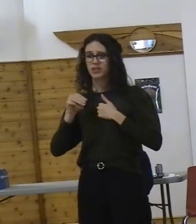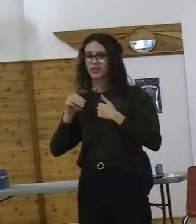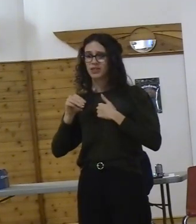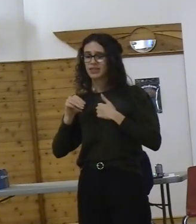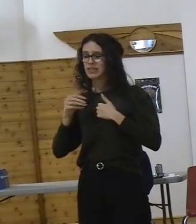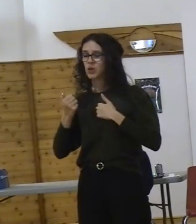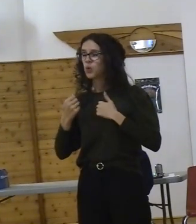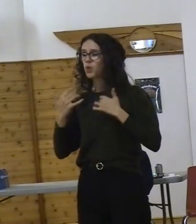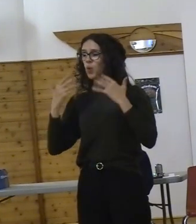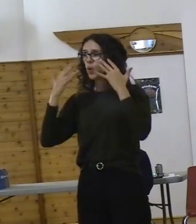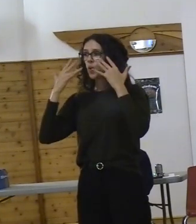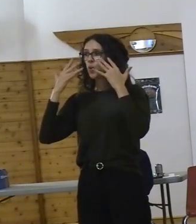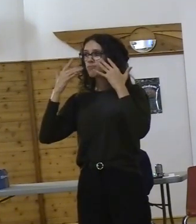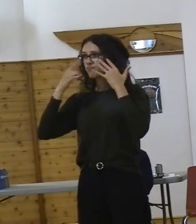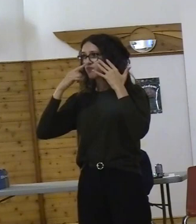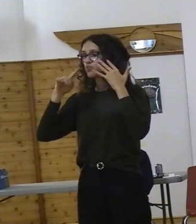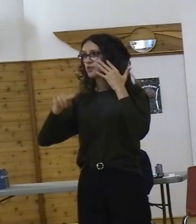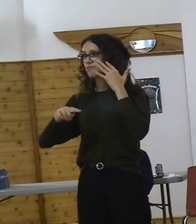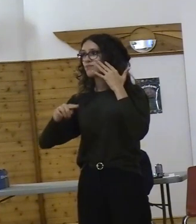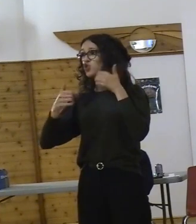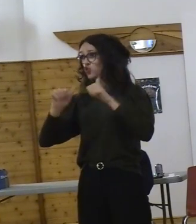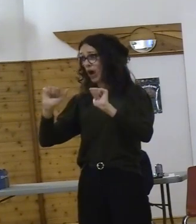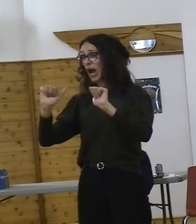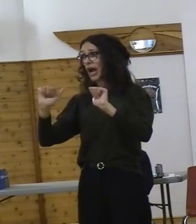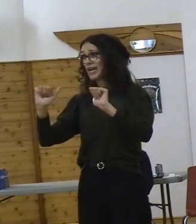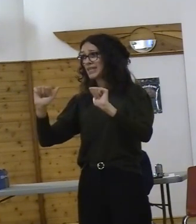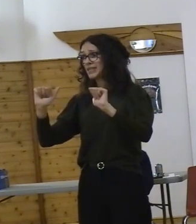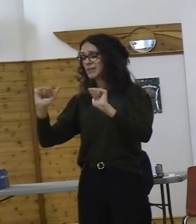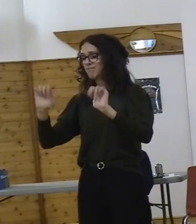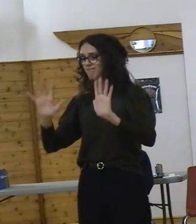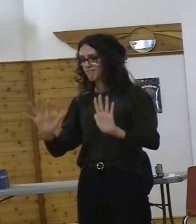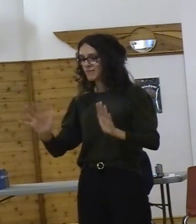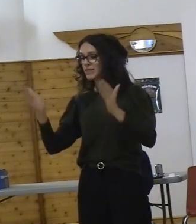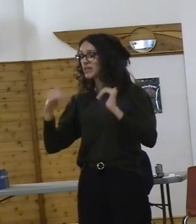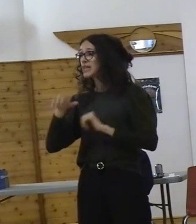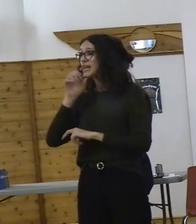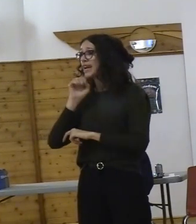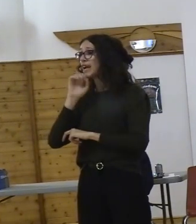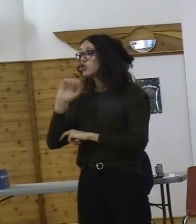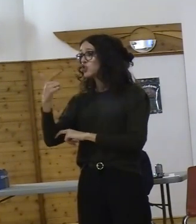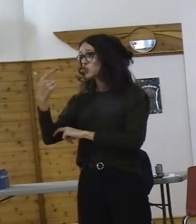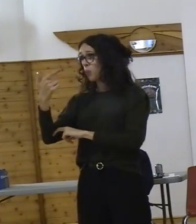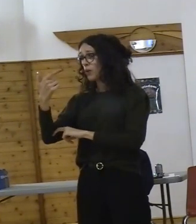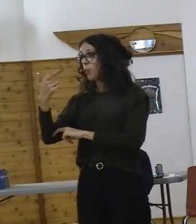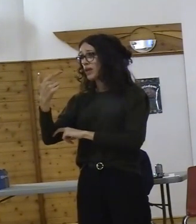I was twenty-one when I was seriously assaulted and left for dead by someone who claimed to care for me.